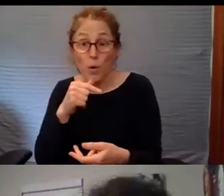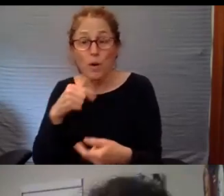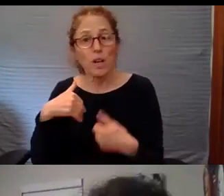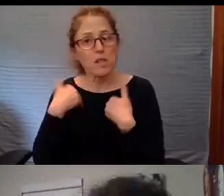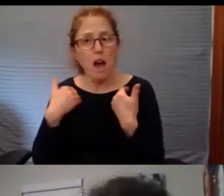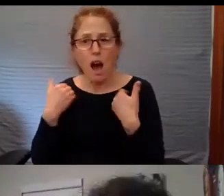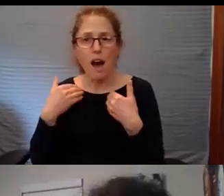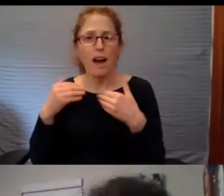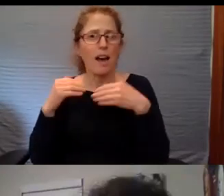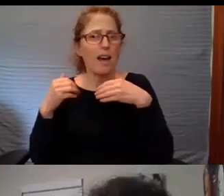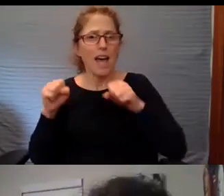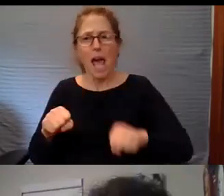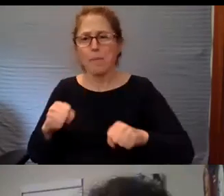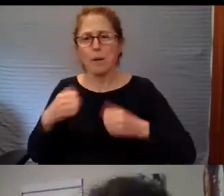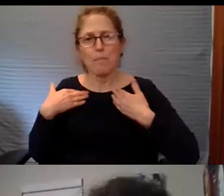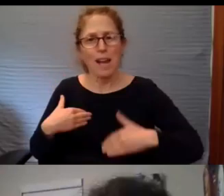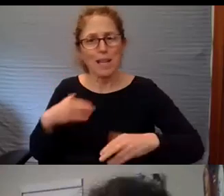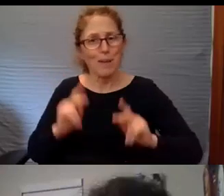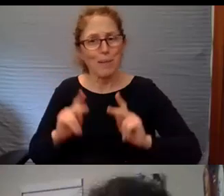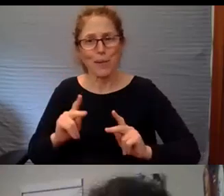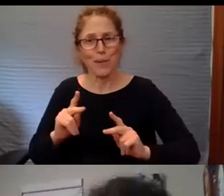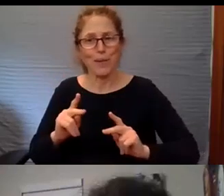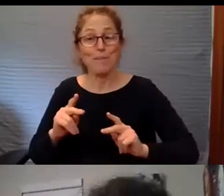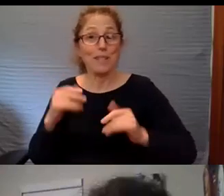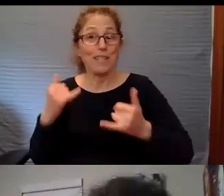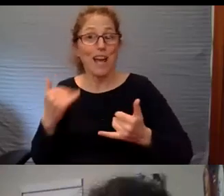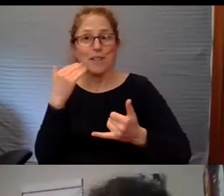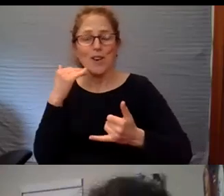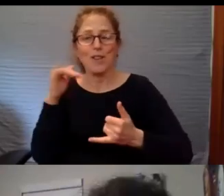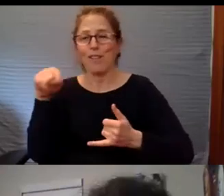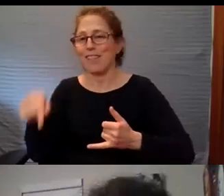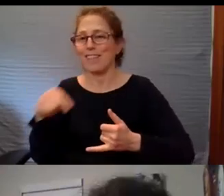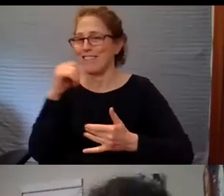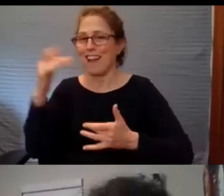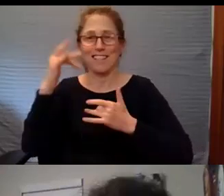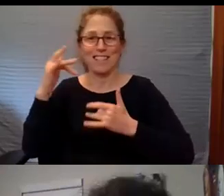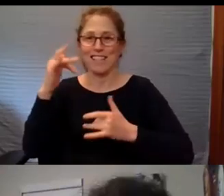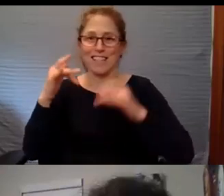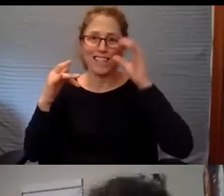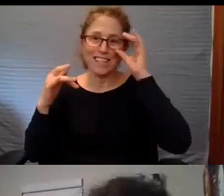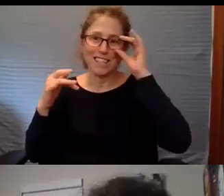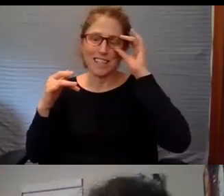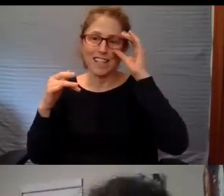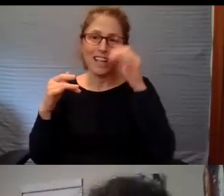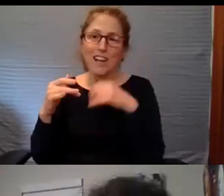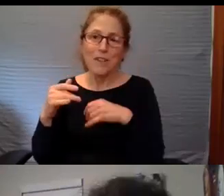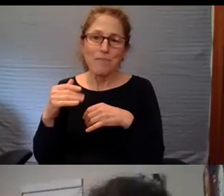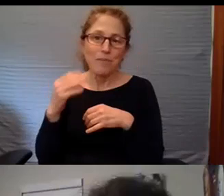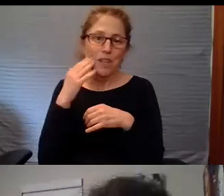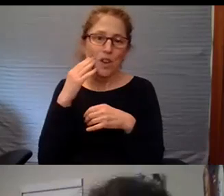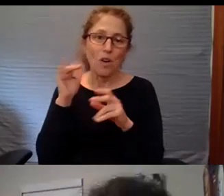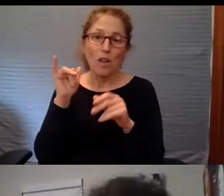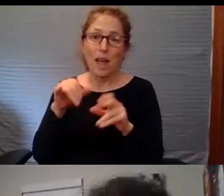What we know now, this is not a disease that -- that people are immune to just because